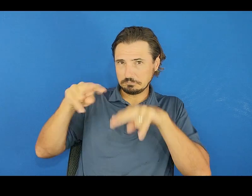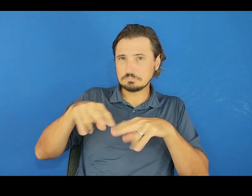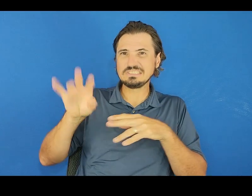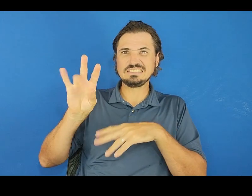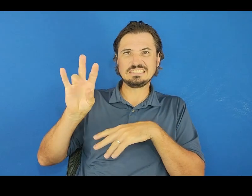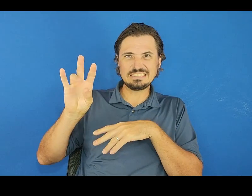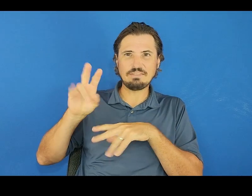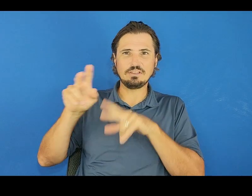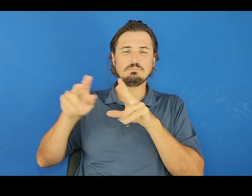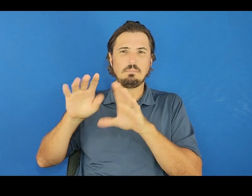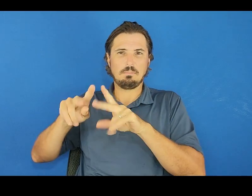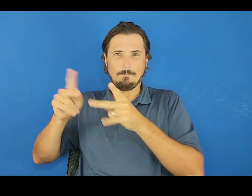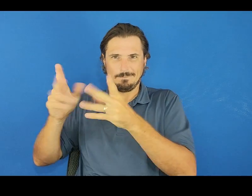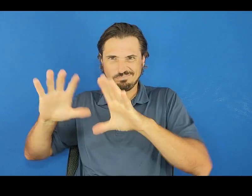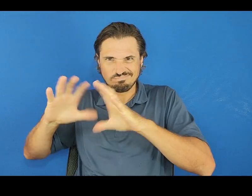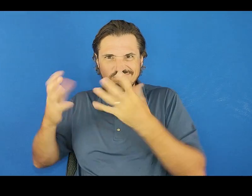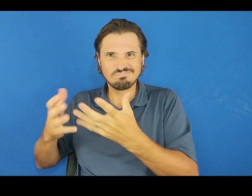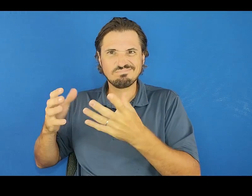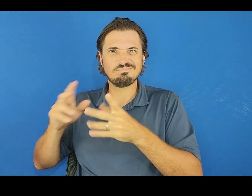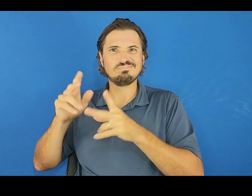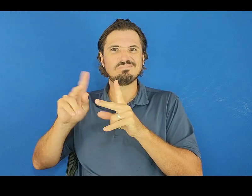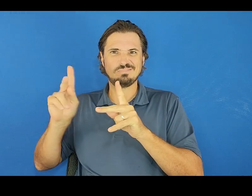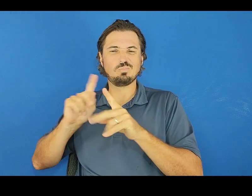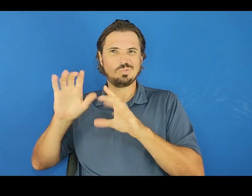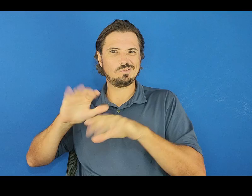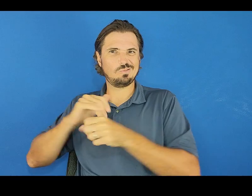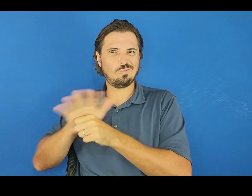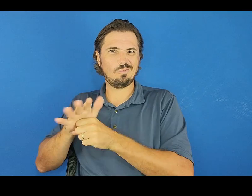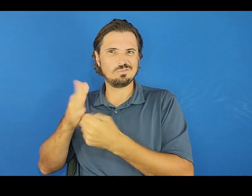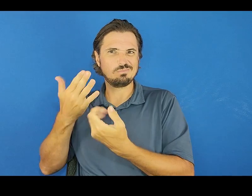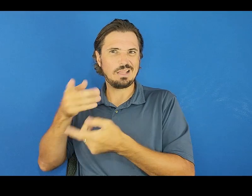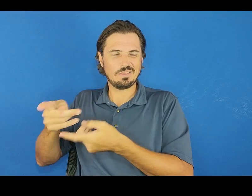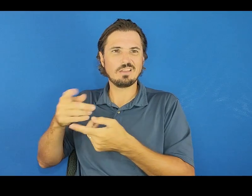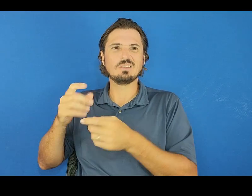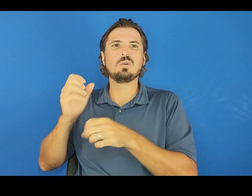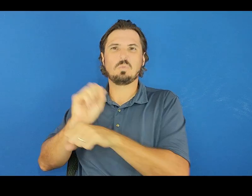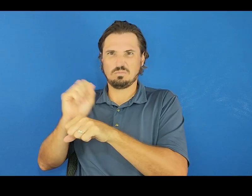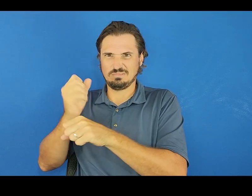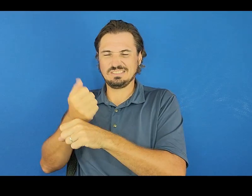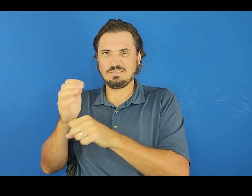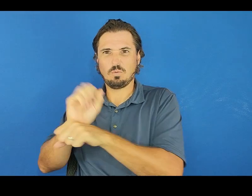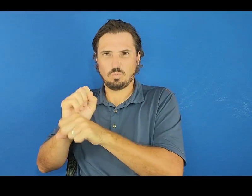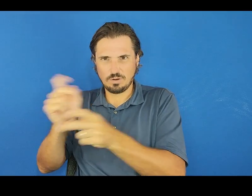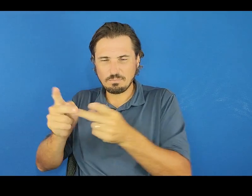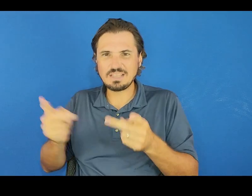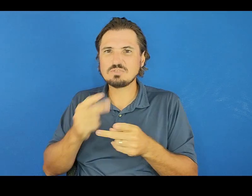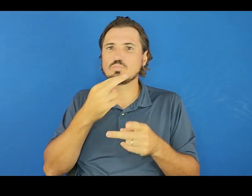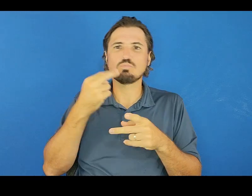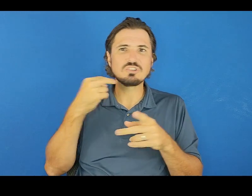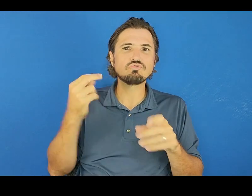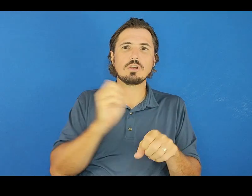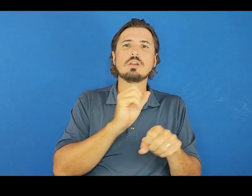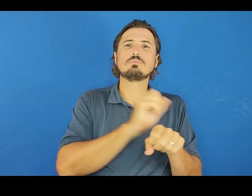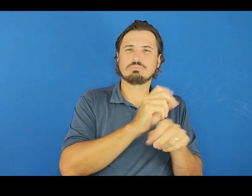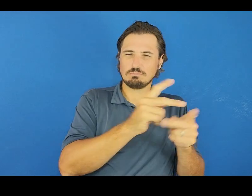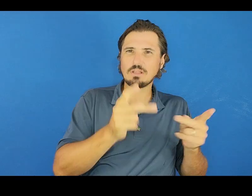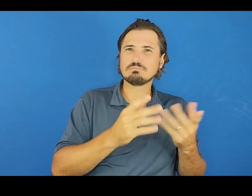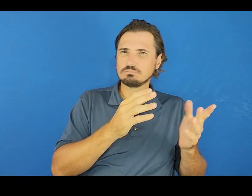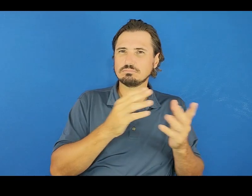We are currently monitoring 7 active clusters: 2 restaurants, 1 place of worship, and 4 other occupational settings